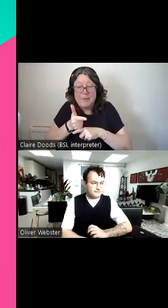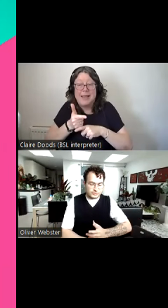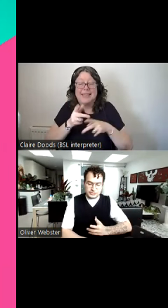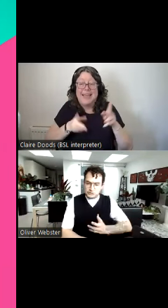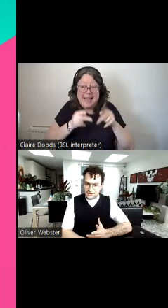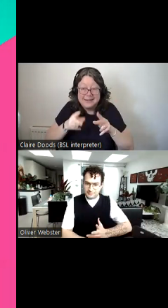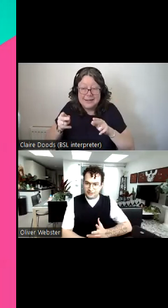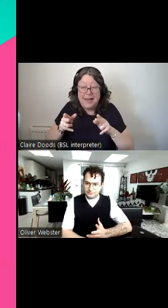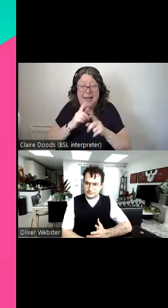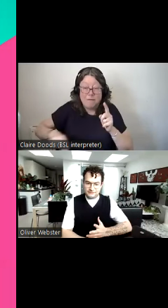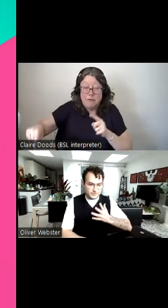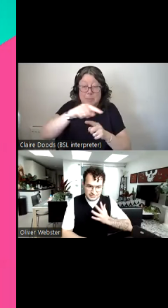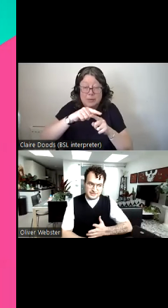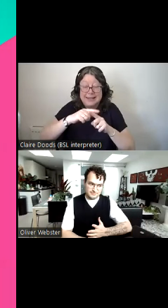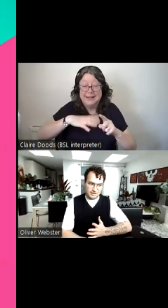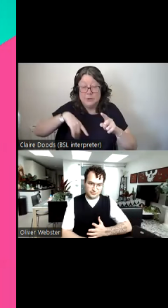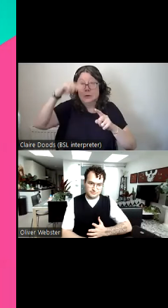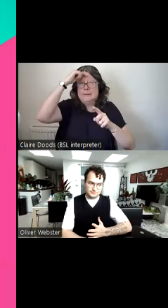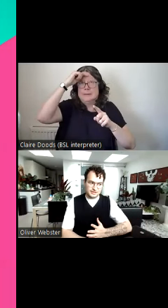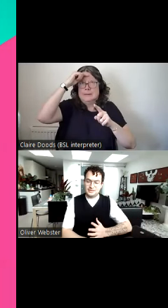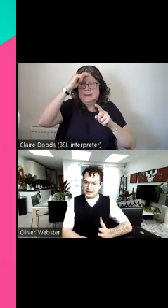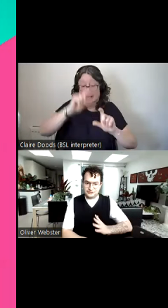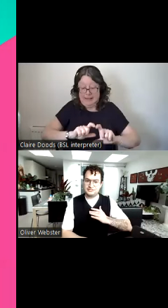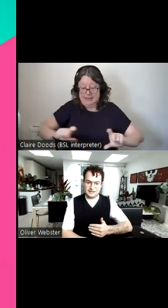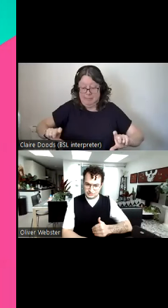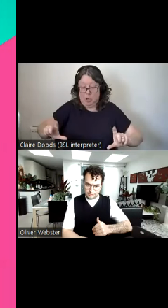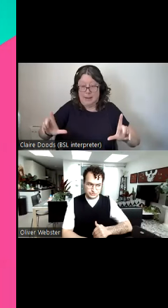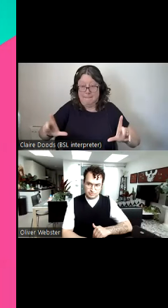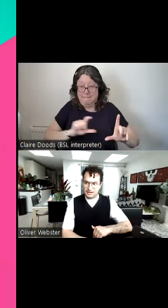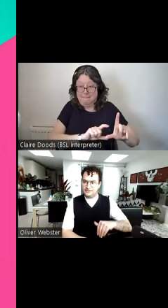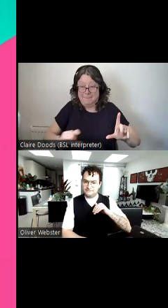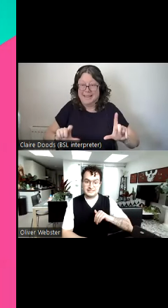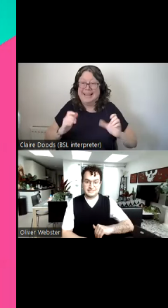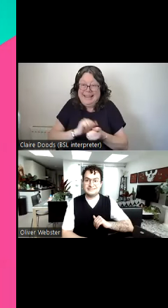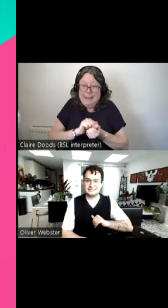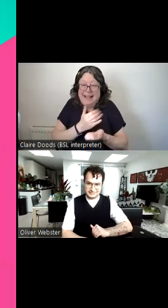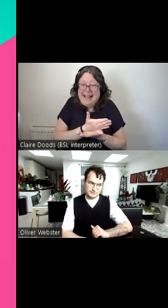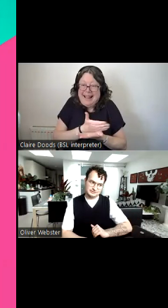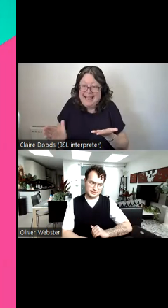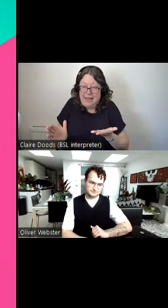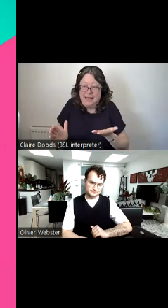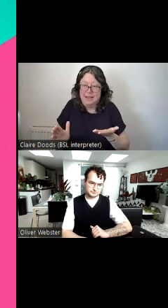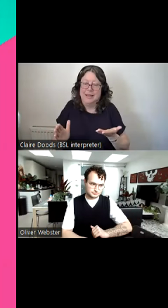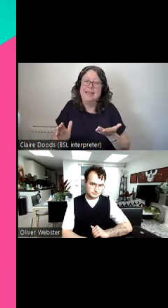If everybody is talking about them, if everybody is thinking about them, then it just saves so much trouble and it fits in seamlessly.